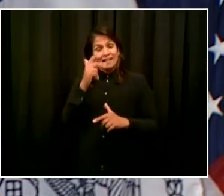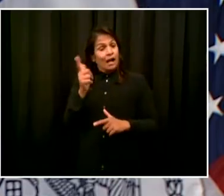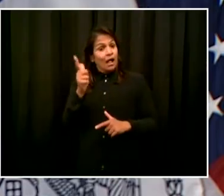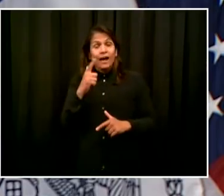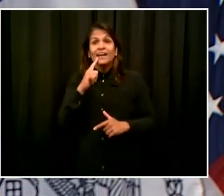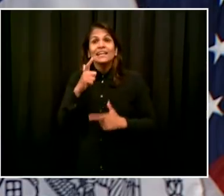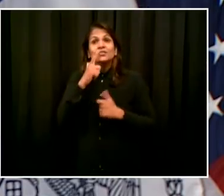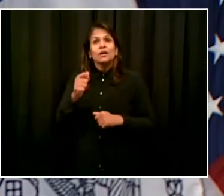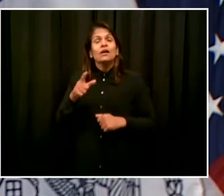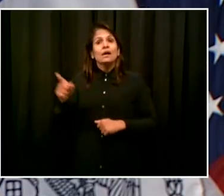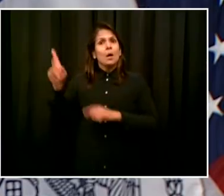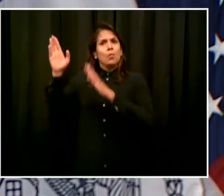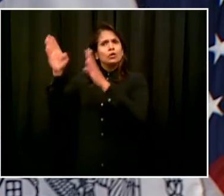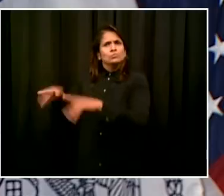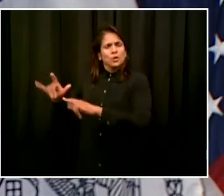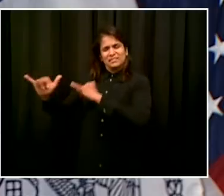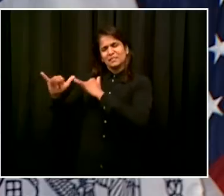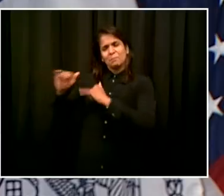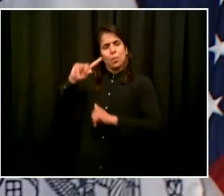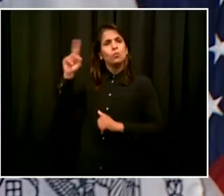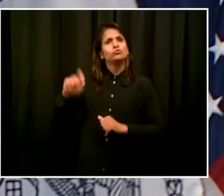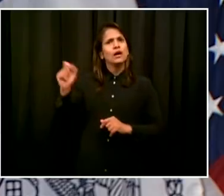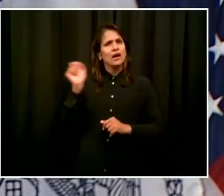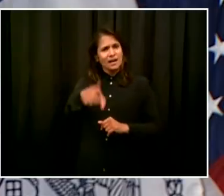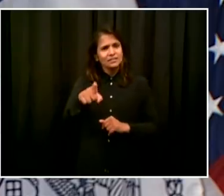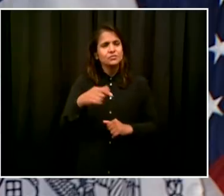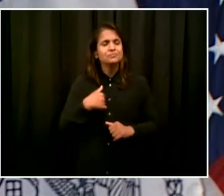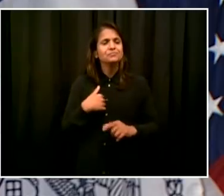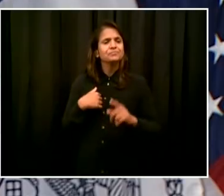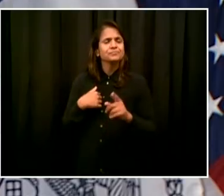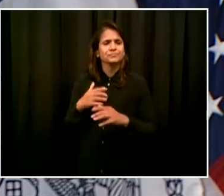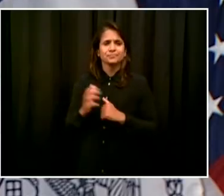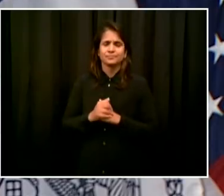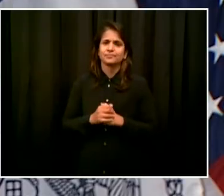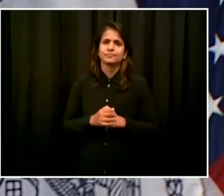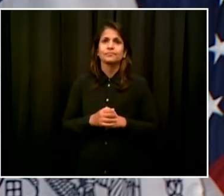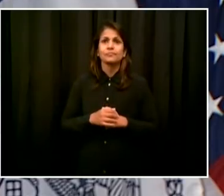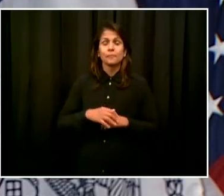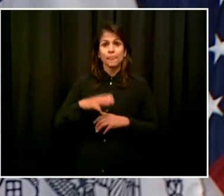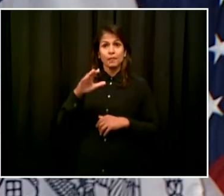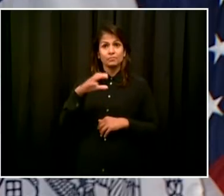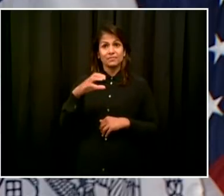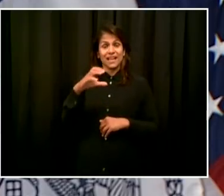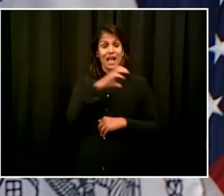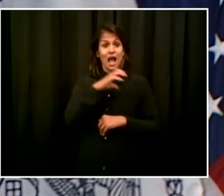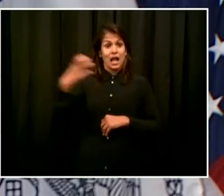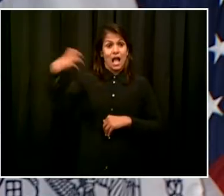QUESTION BEFORE ME WAS SIMILAR TO MINE, BUT I'M GOING TO ASK IT ANYAWY CABEU SE